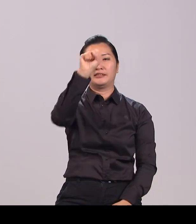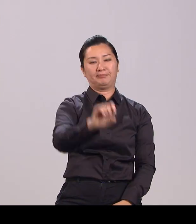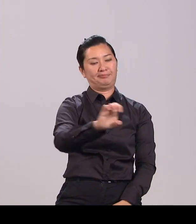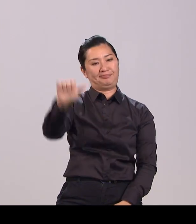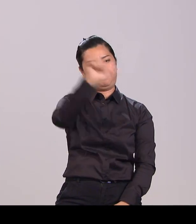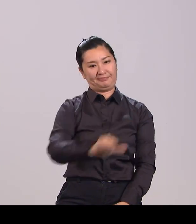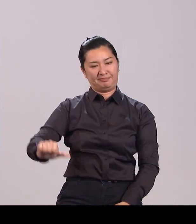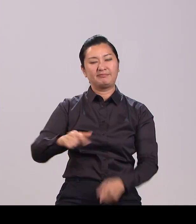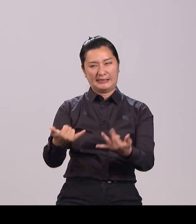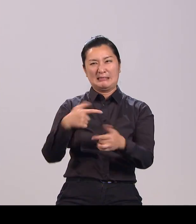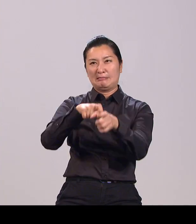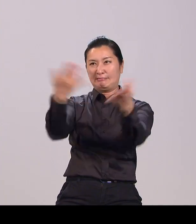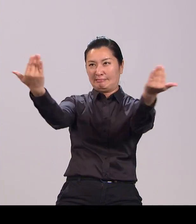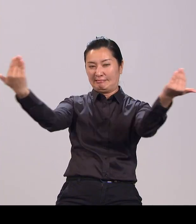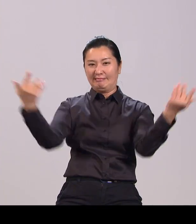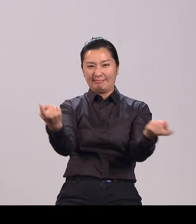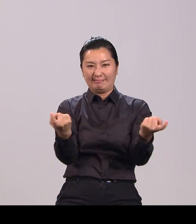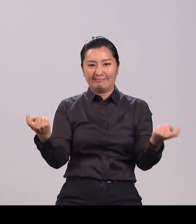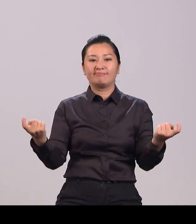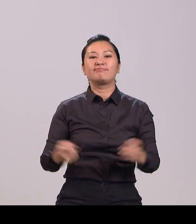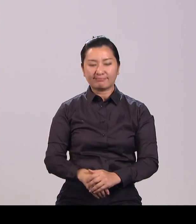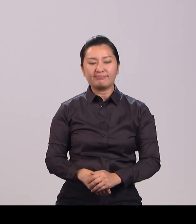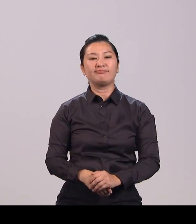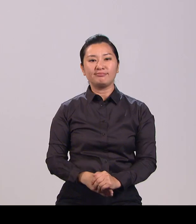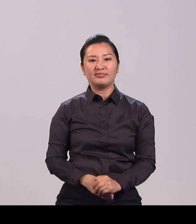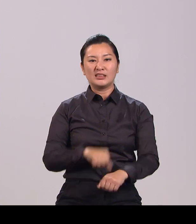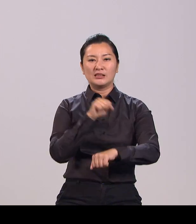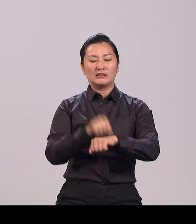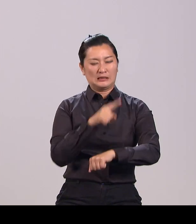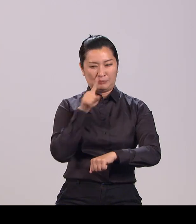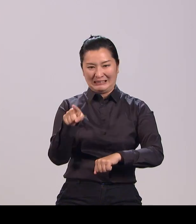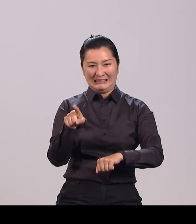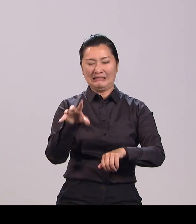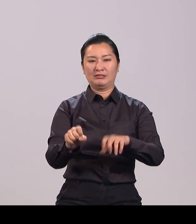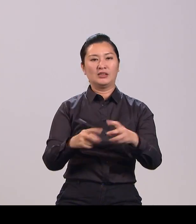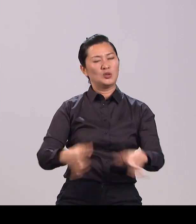In Singapore, we are taking this absolutely seriously.